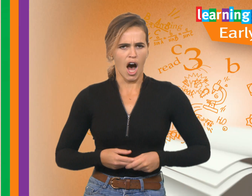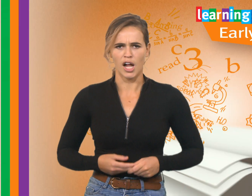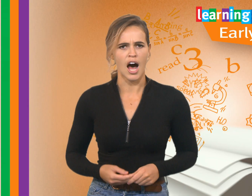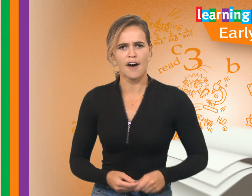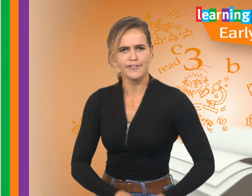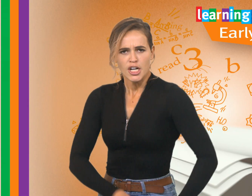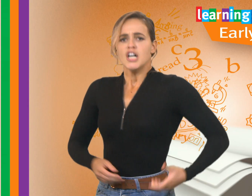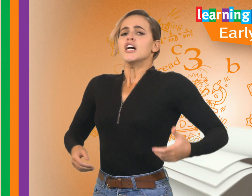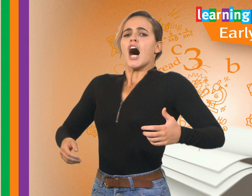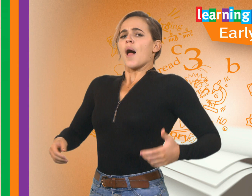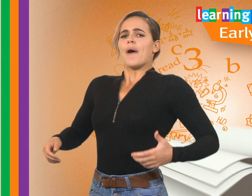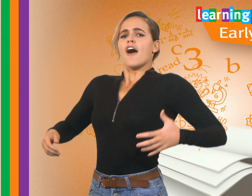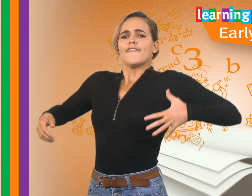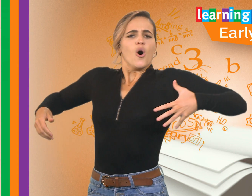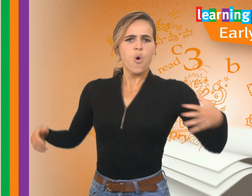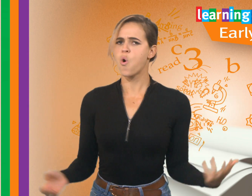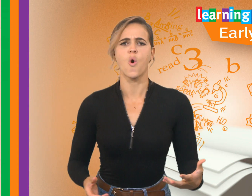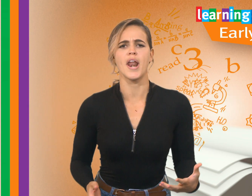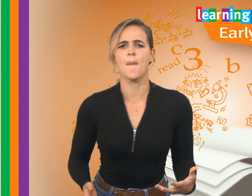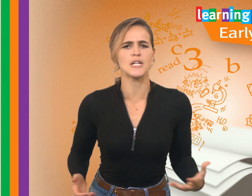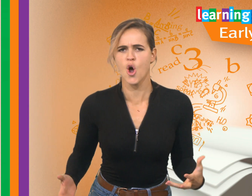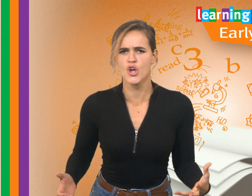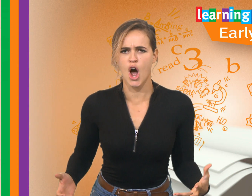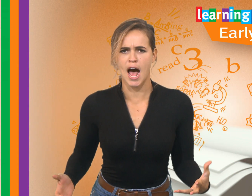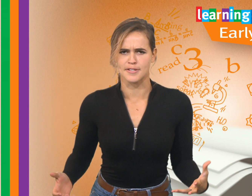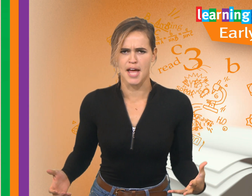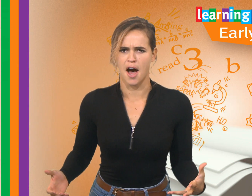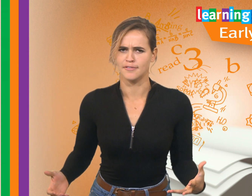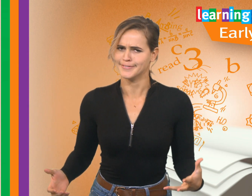I’ll huff, I’ll puff, and I’ll blow your house down!